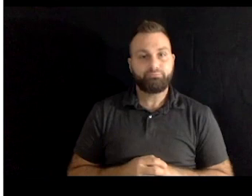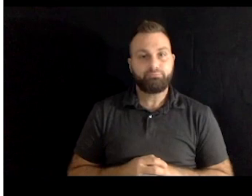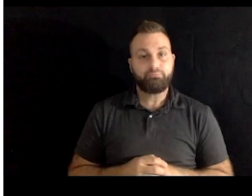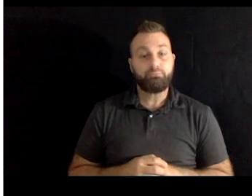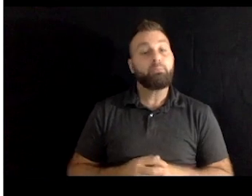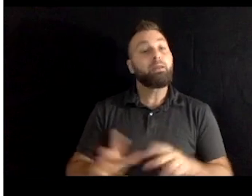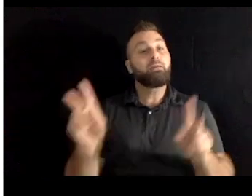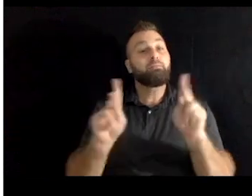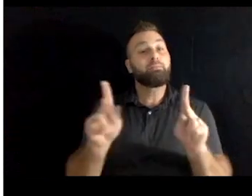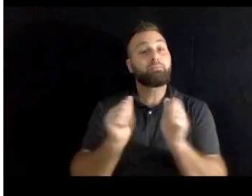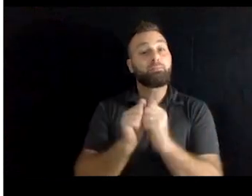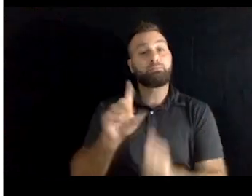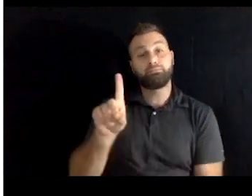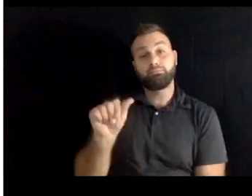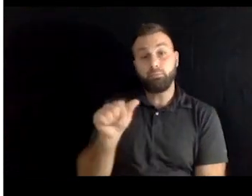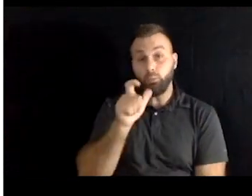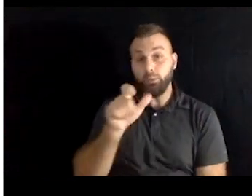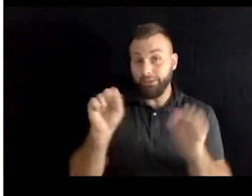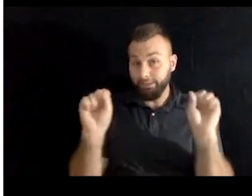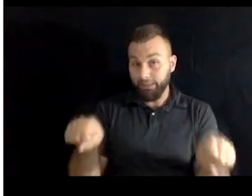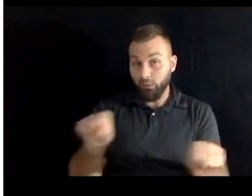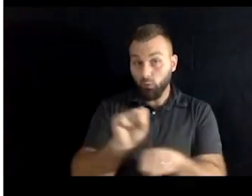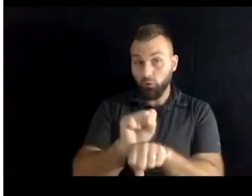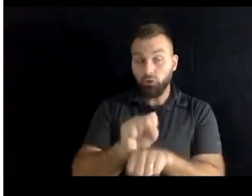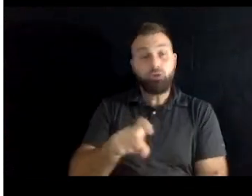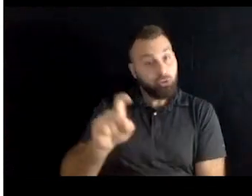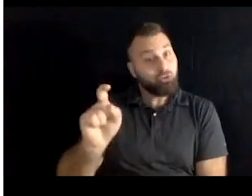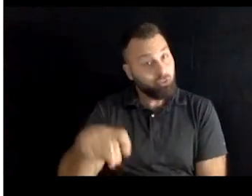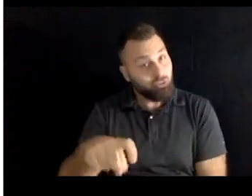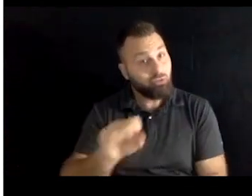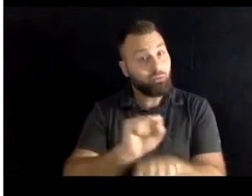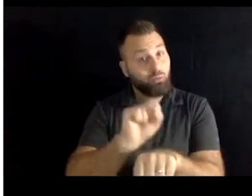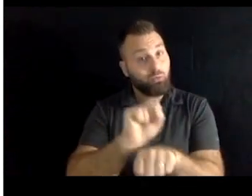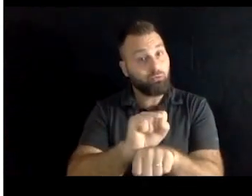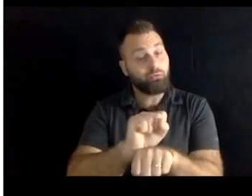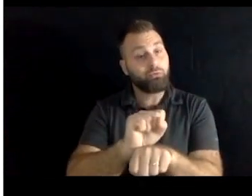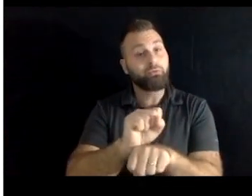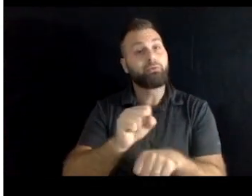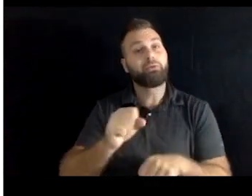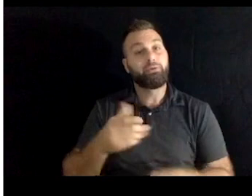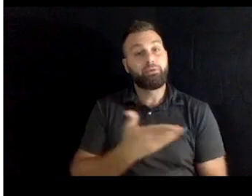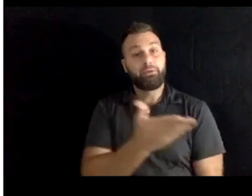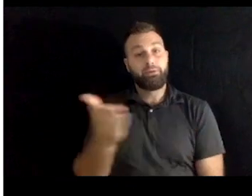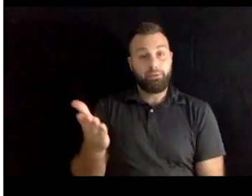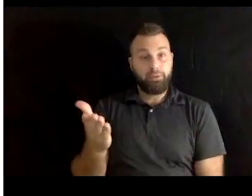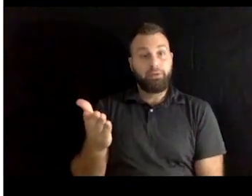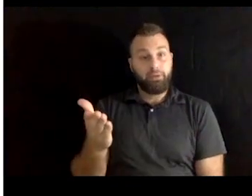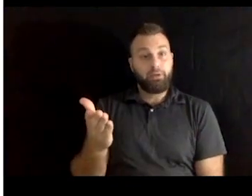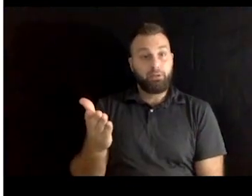people with disabilities who can work should they should be able to have the income and other